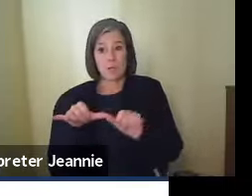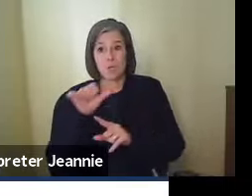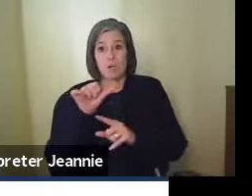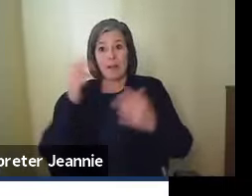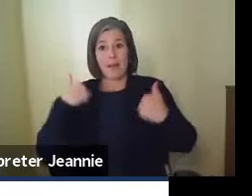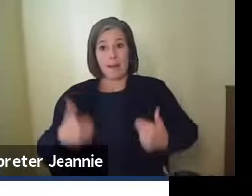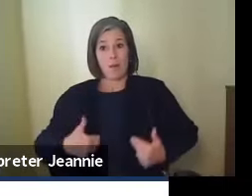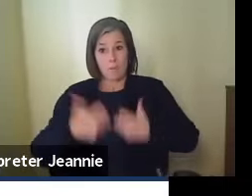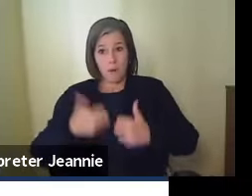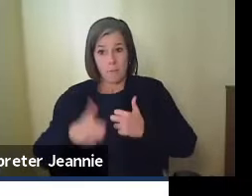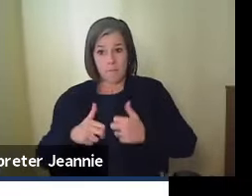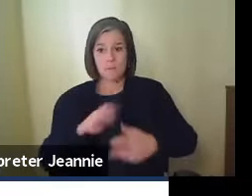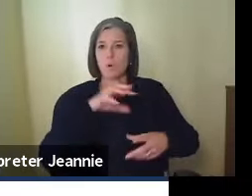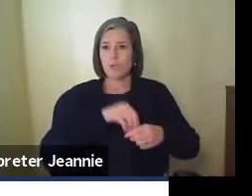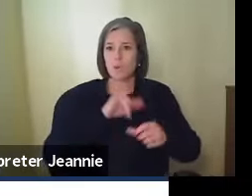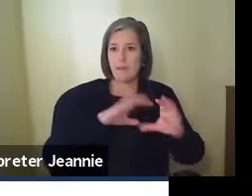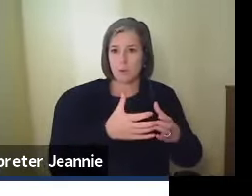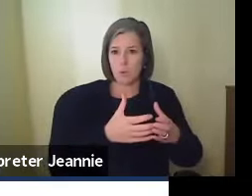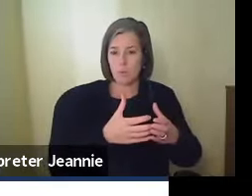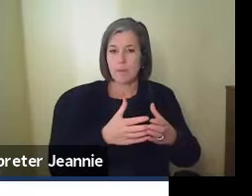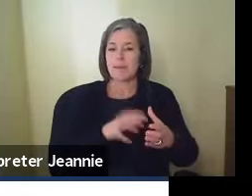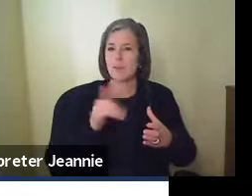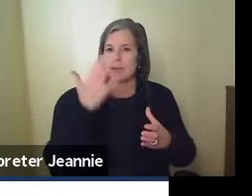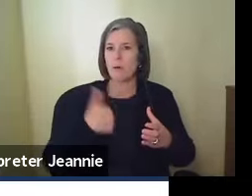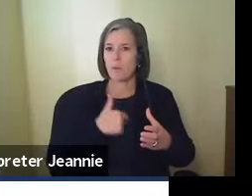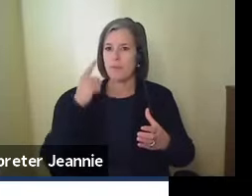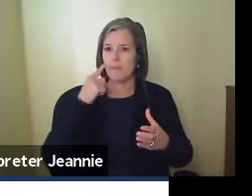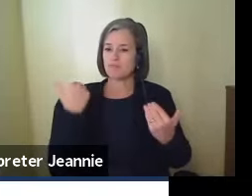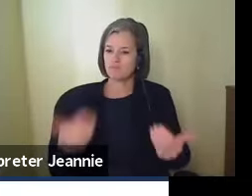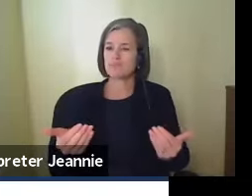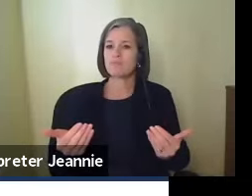to think about getting that vaccine and hopefully doing it earlier rather than later.